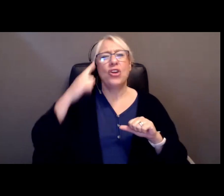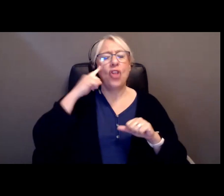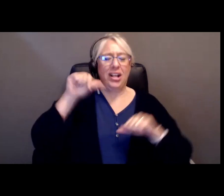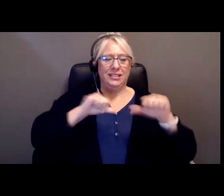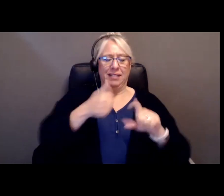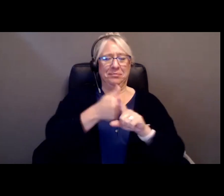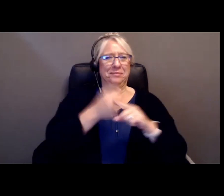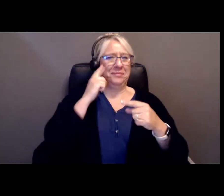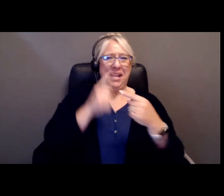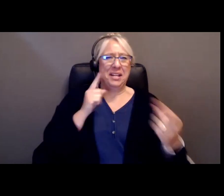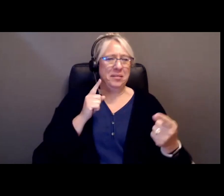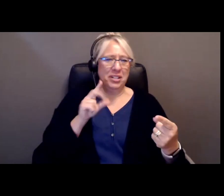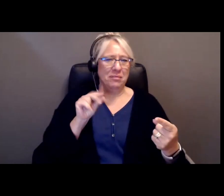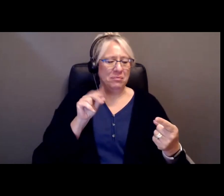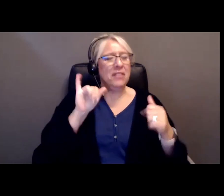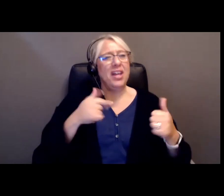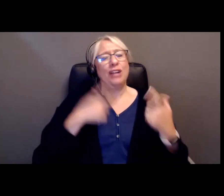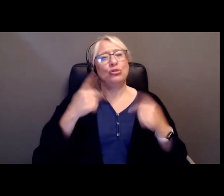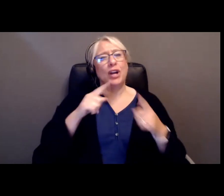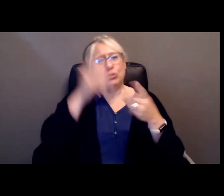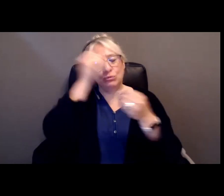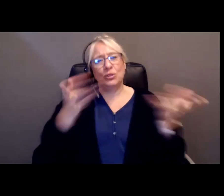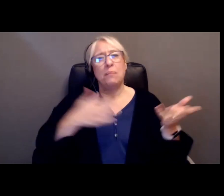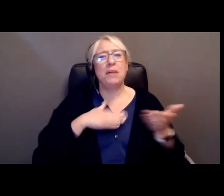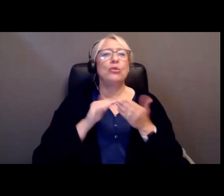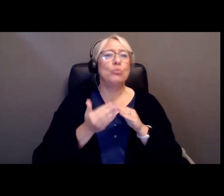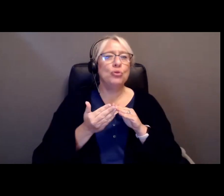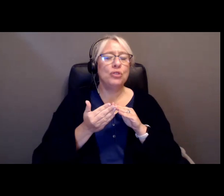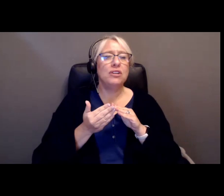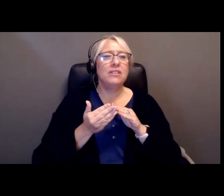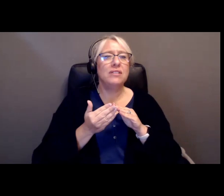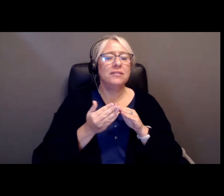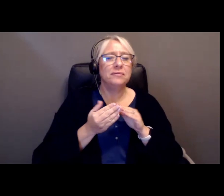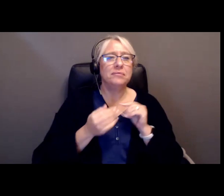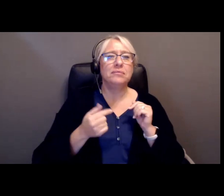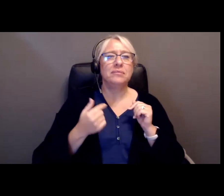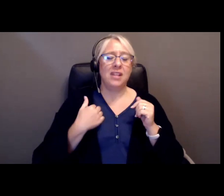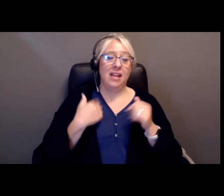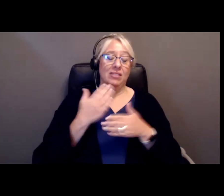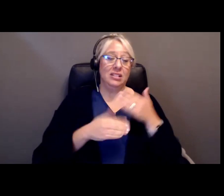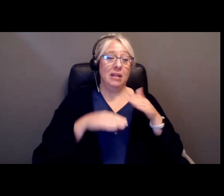really tried to communicate to my community. I sort of held some accessible science --